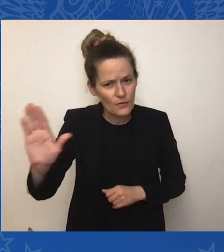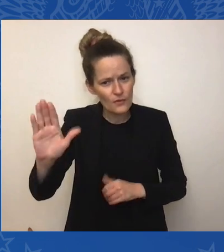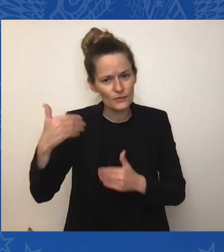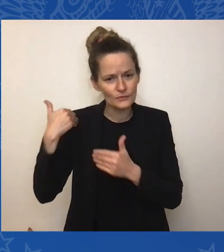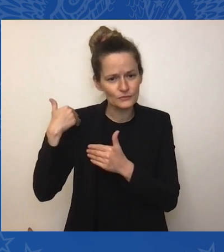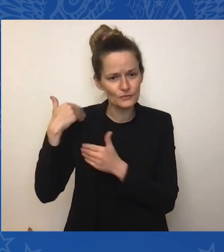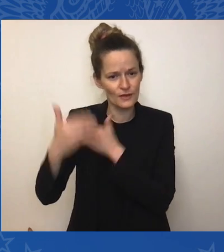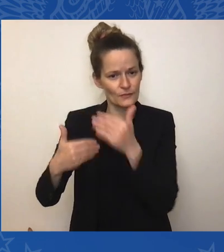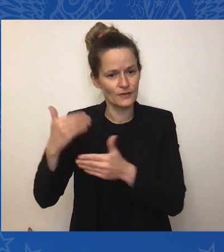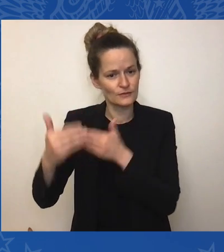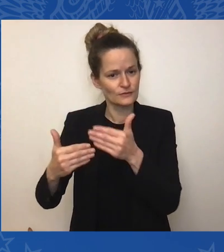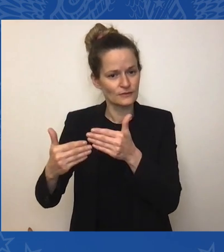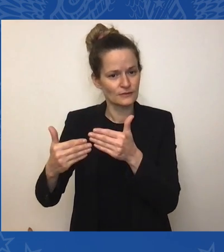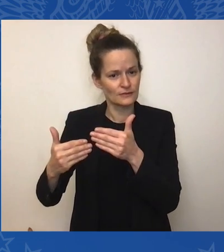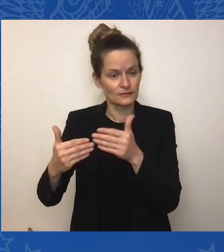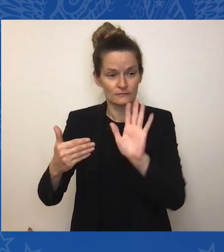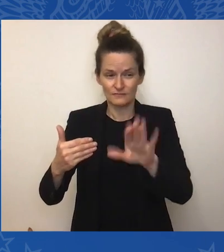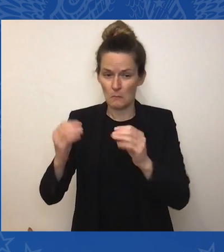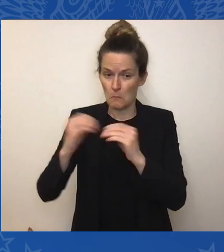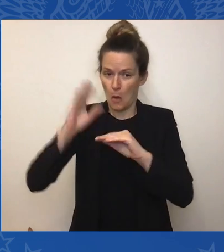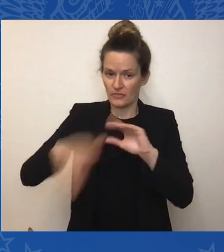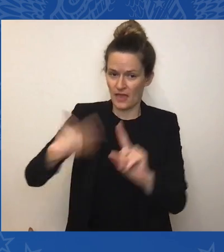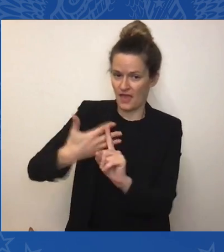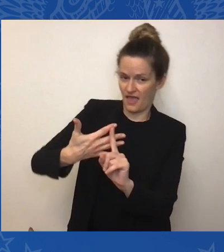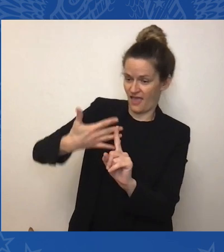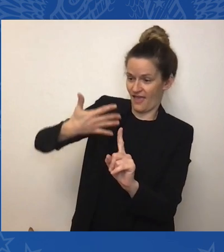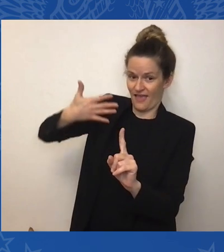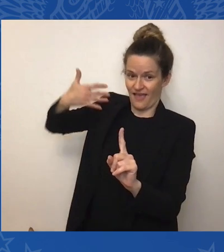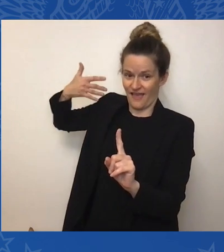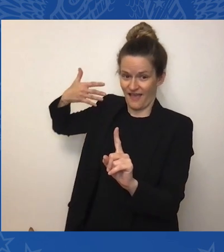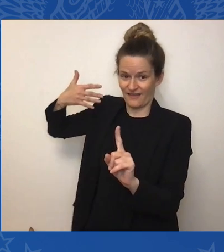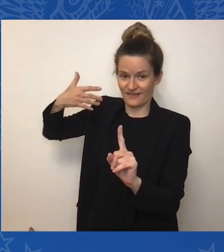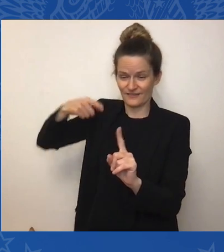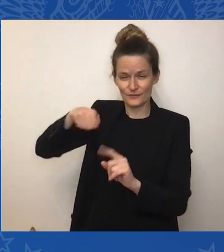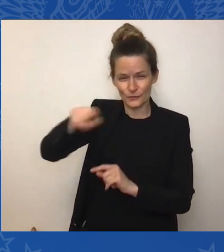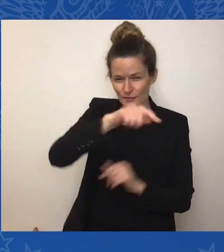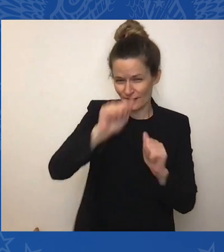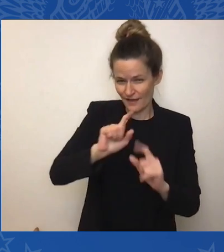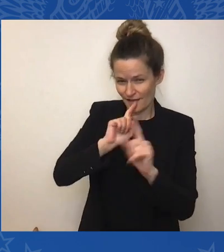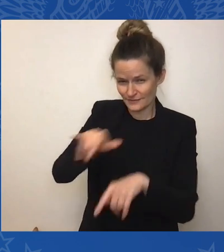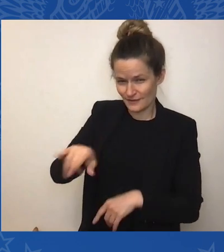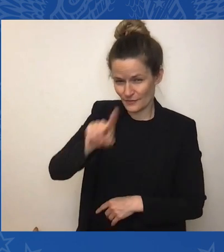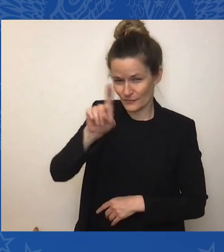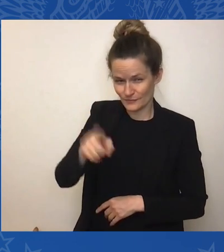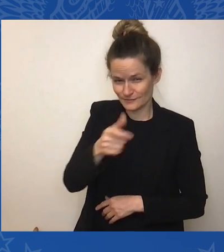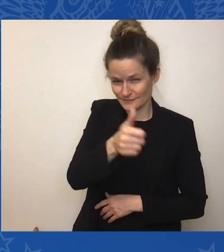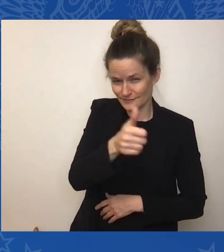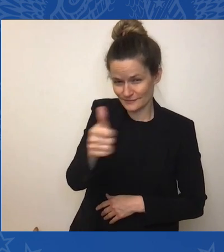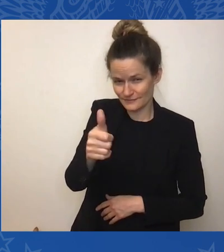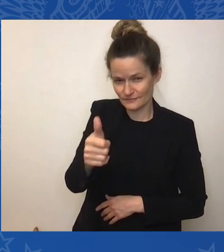"Who are we?" "What do we stand for?" "What do we believe?" "Who will we be?"